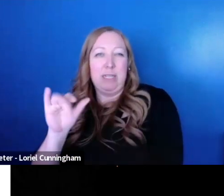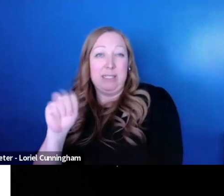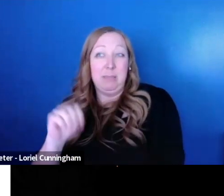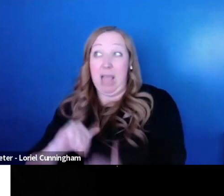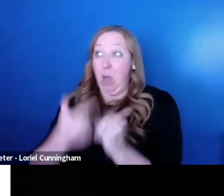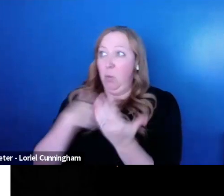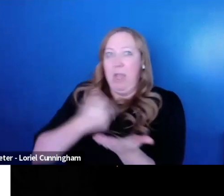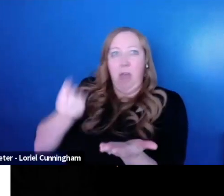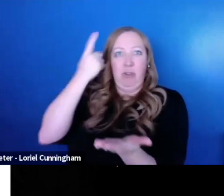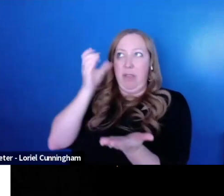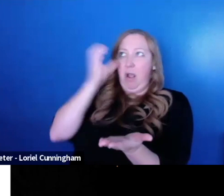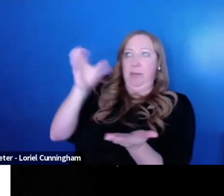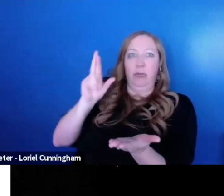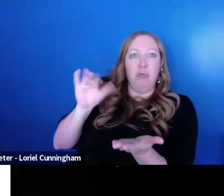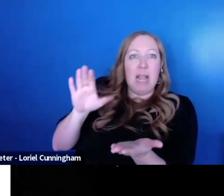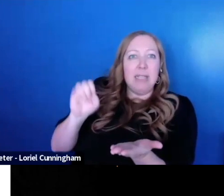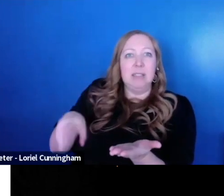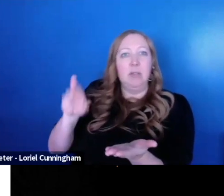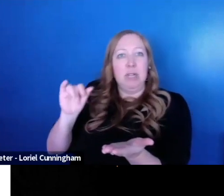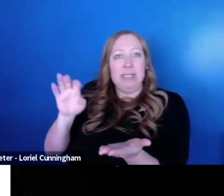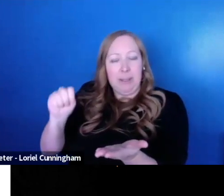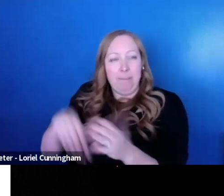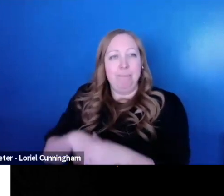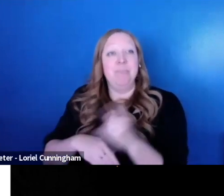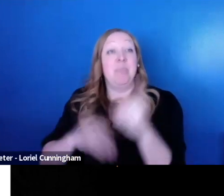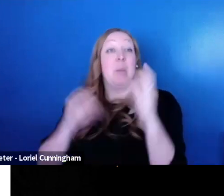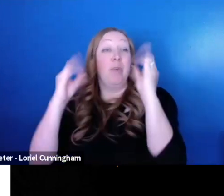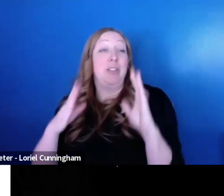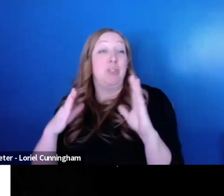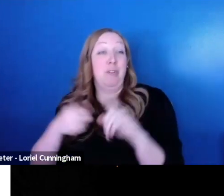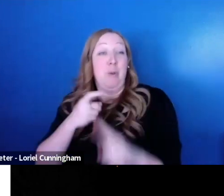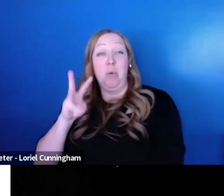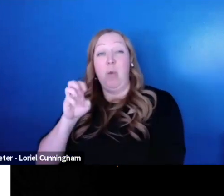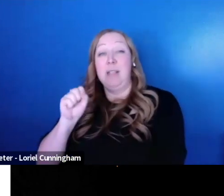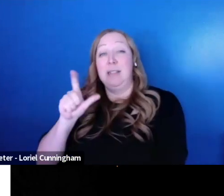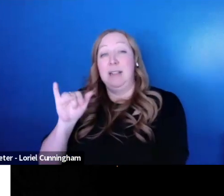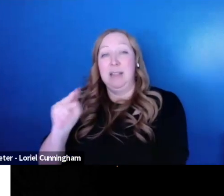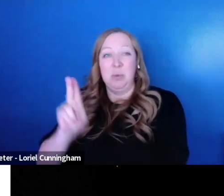Wesleyen professor